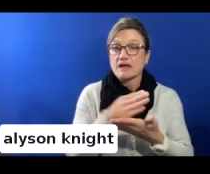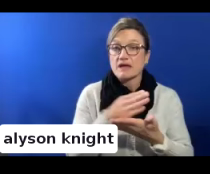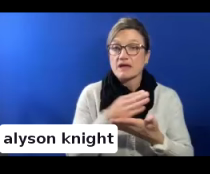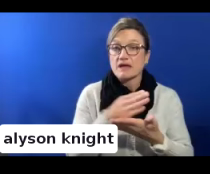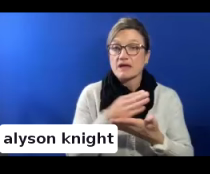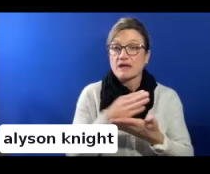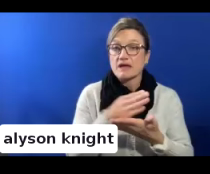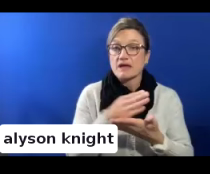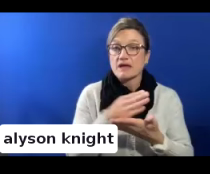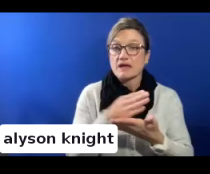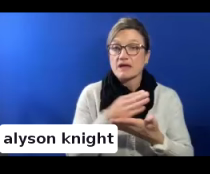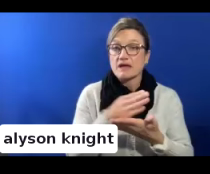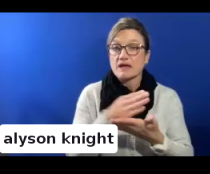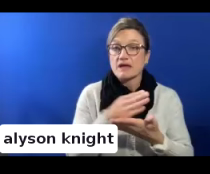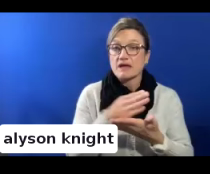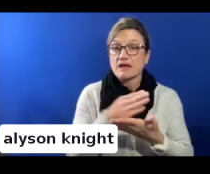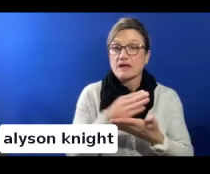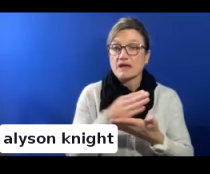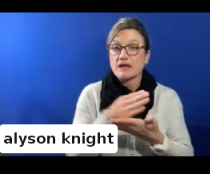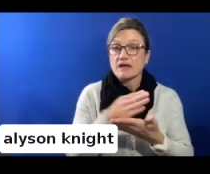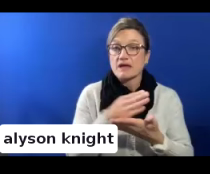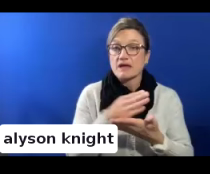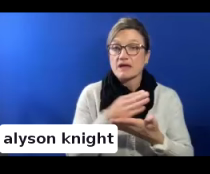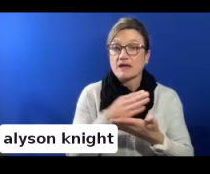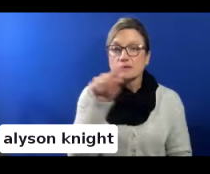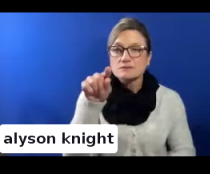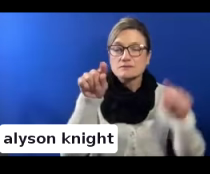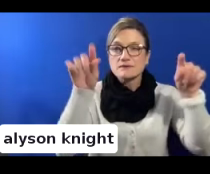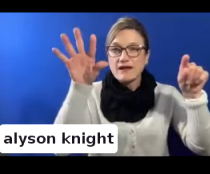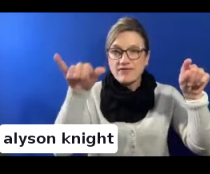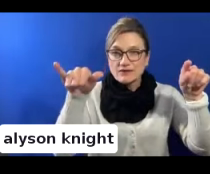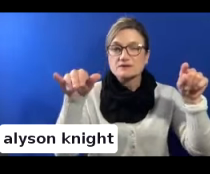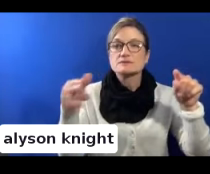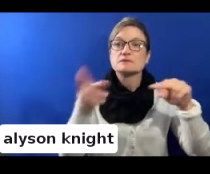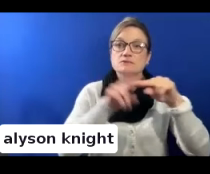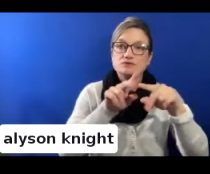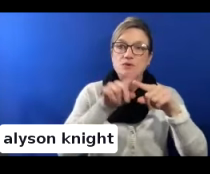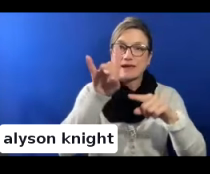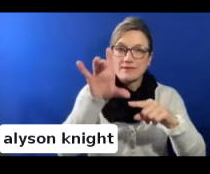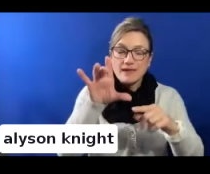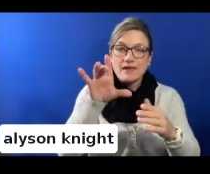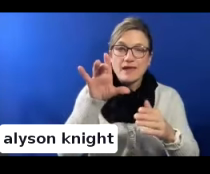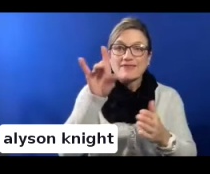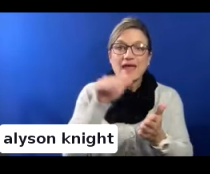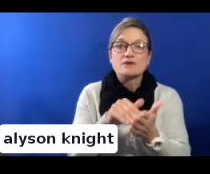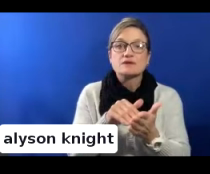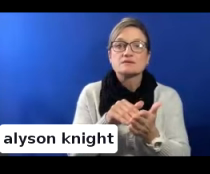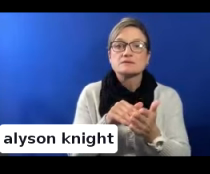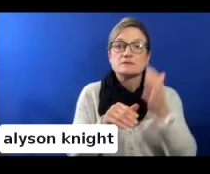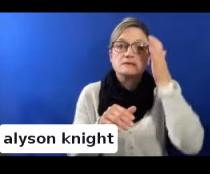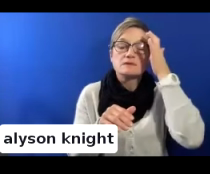So $5,000 to $8,000, adding $3,000 and overall increasing it to $11,000.